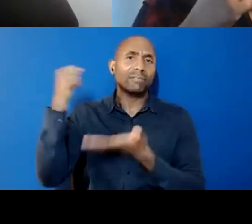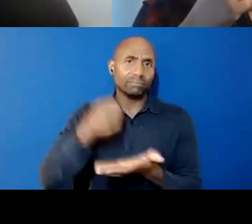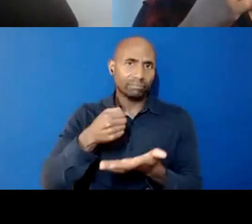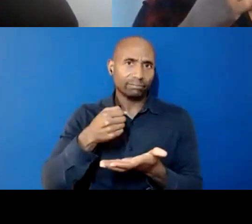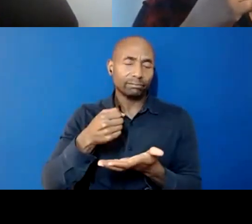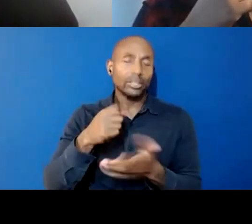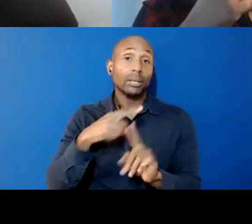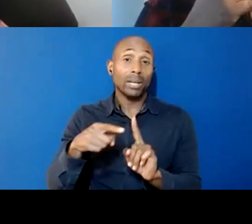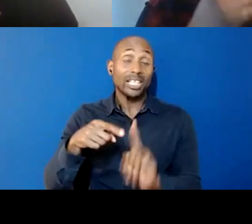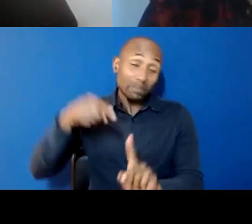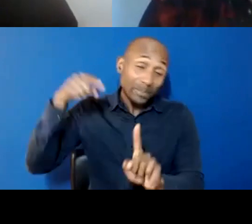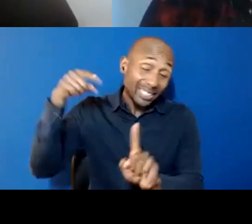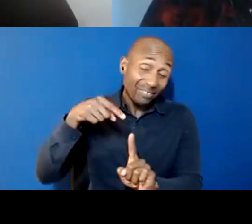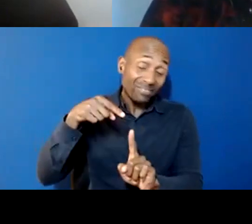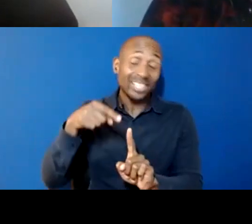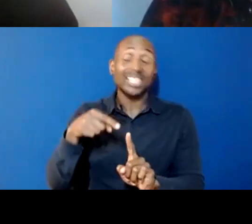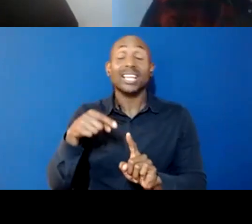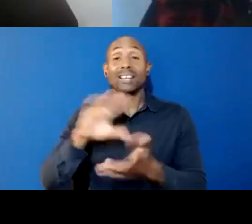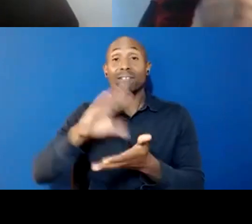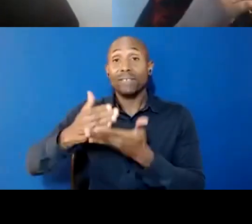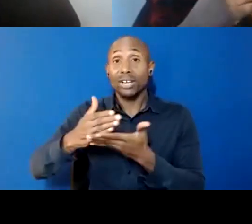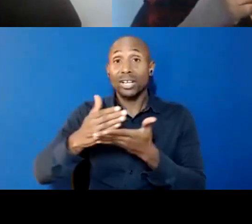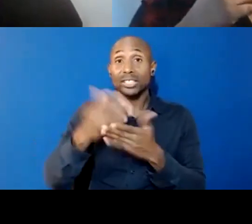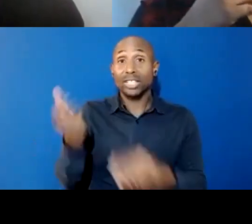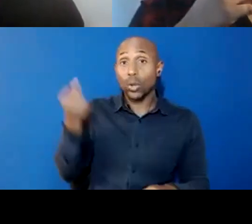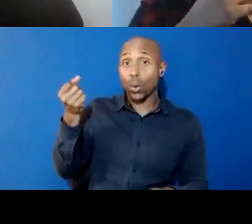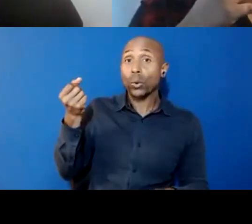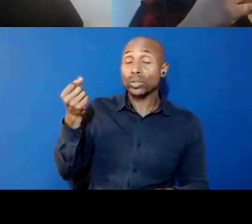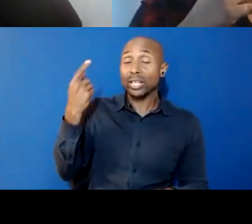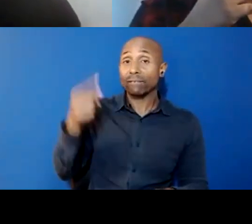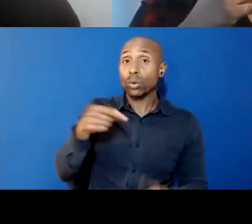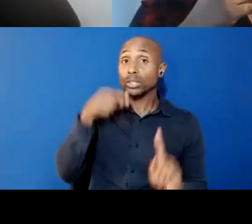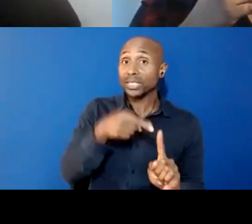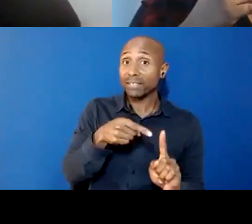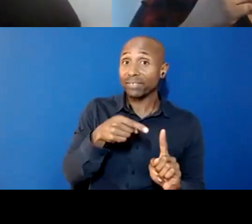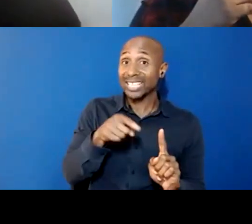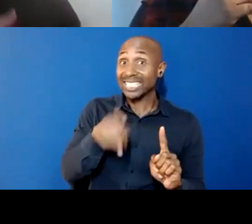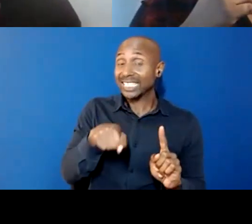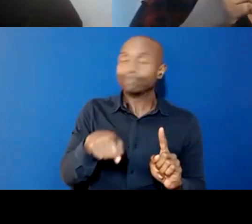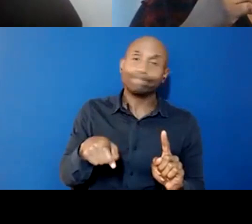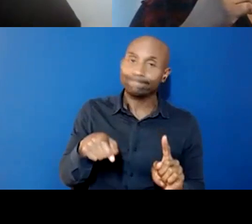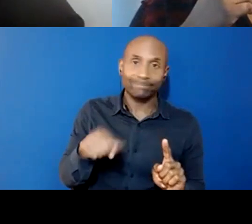funds set aside in the same way. I think that it is great that you have the funds available.